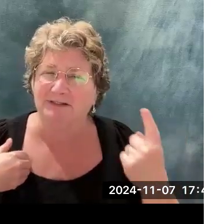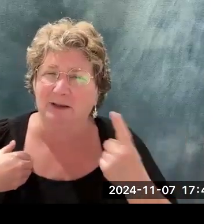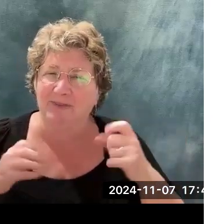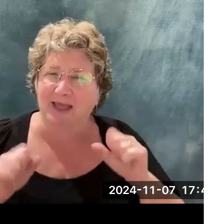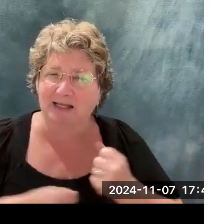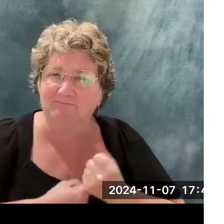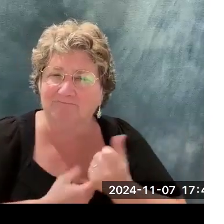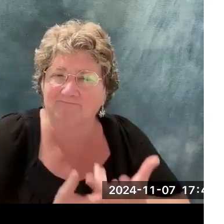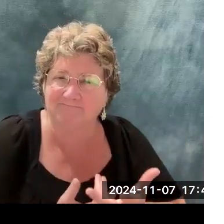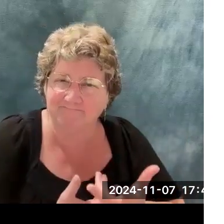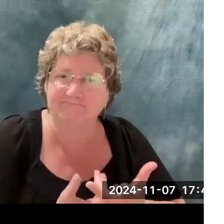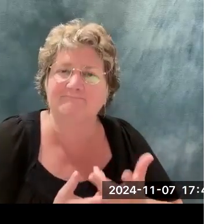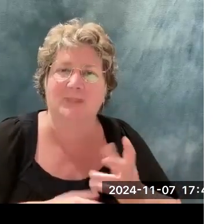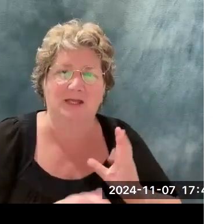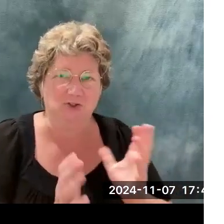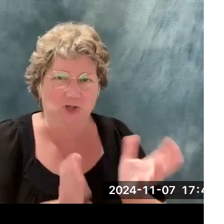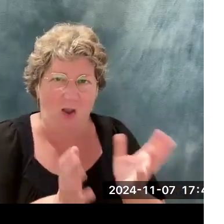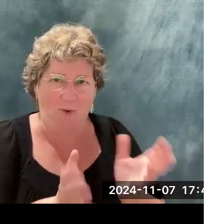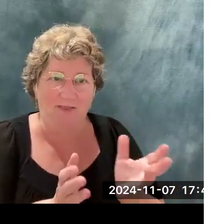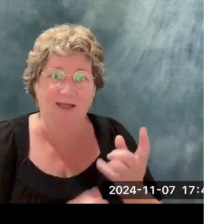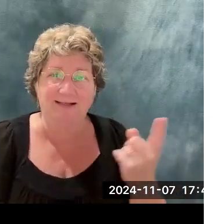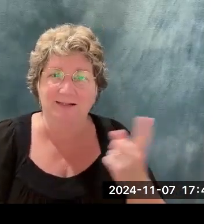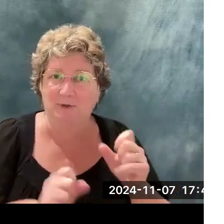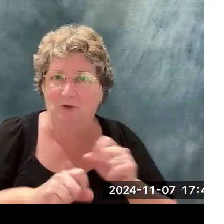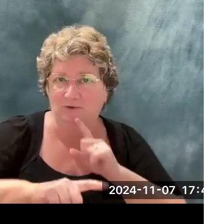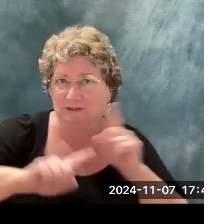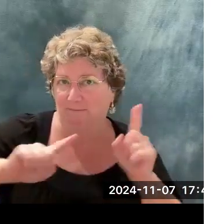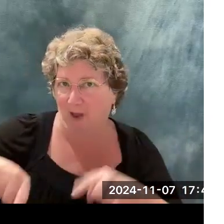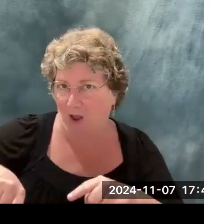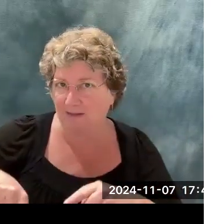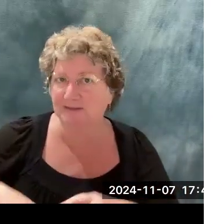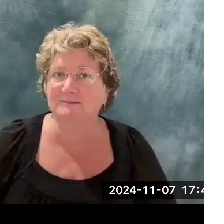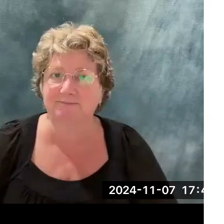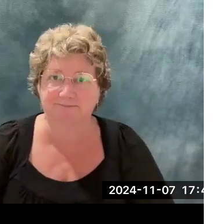to them when they are in distress, and that there is somewhere safe to go.